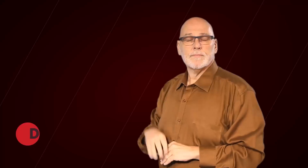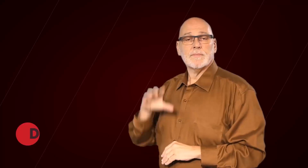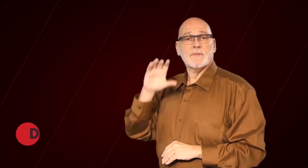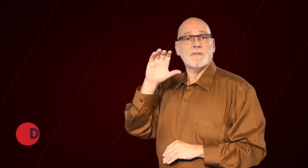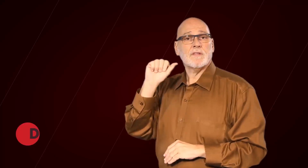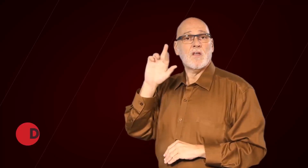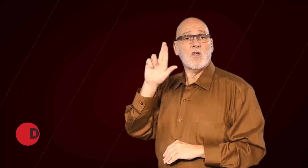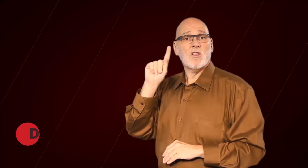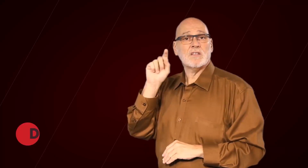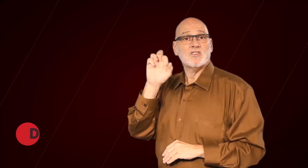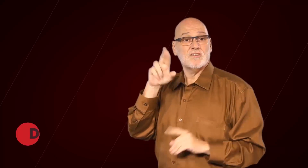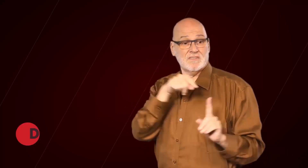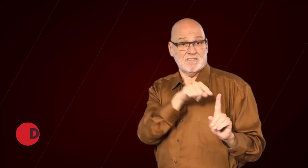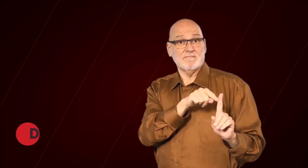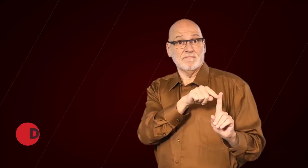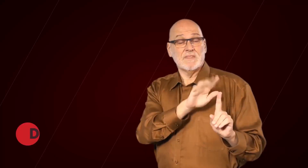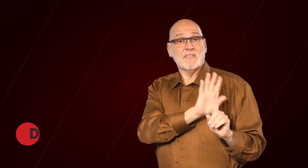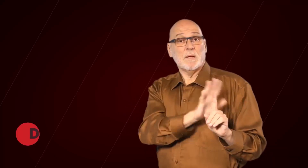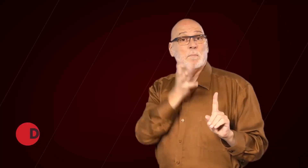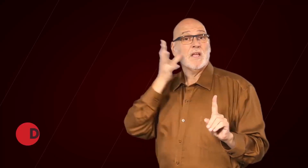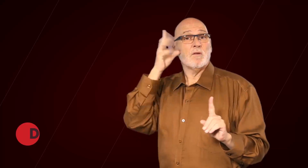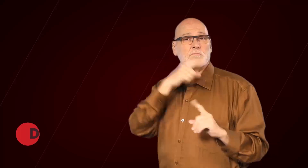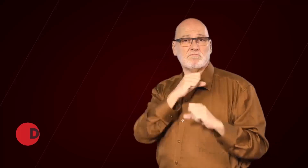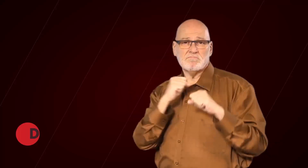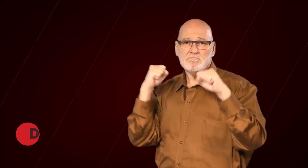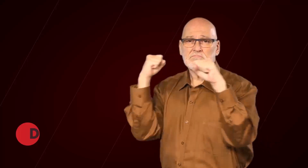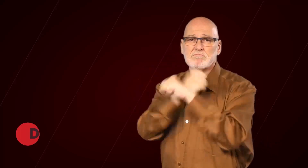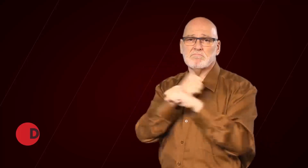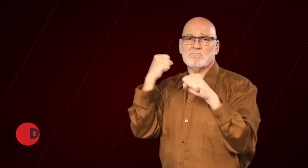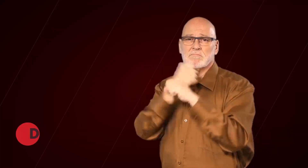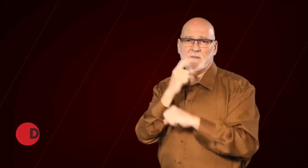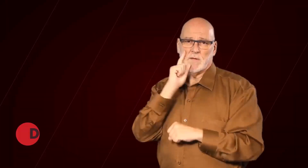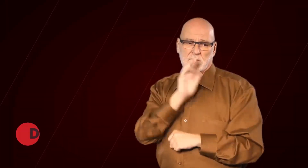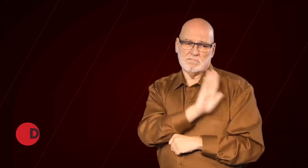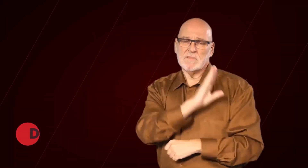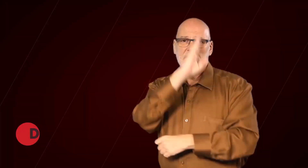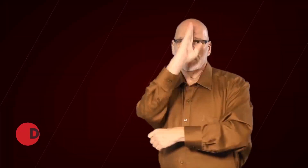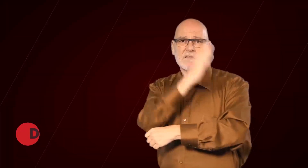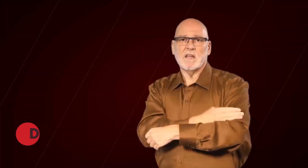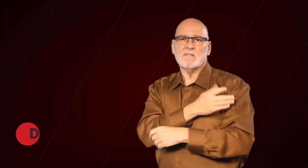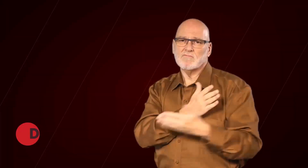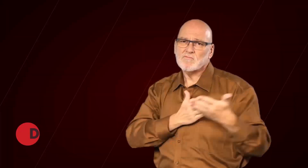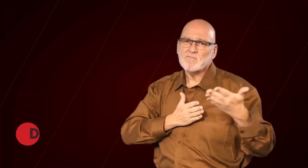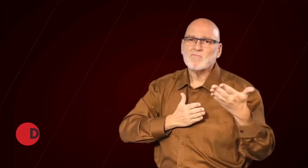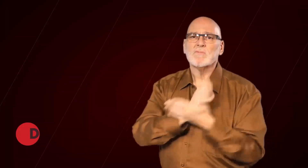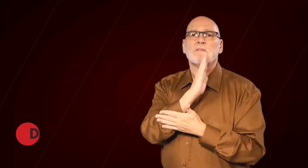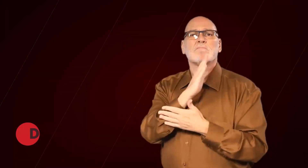[ANSELMO]: Carter's parents are fighting for their son's rights